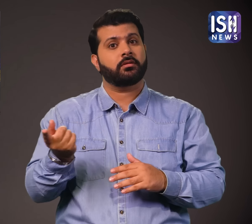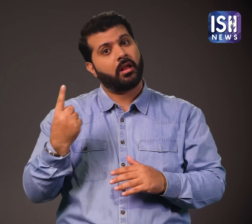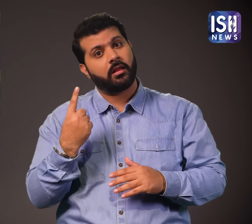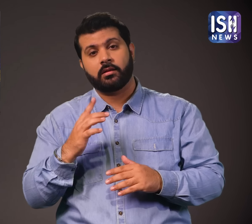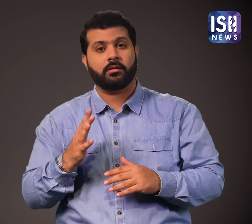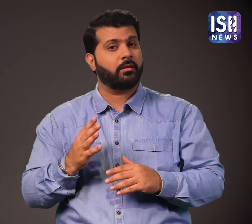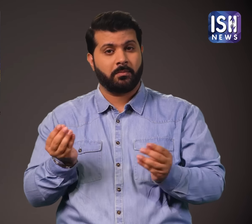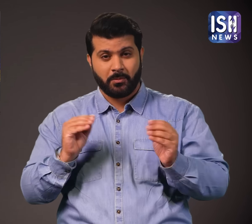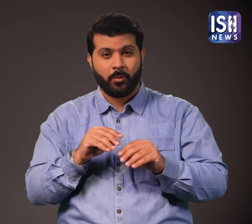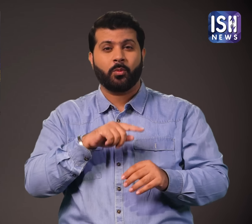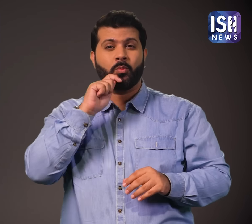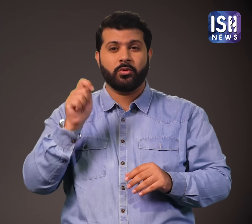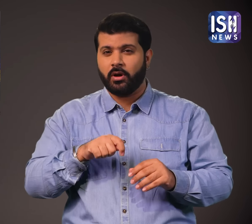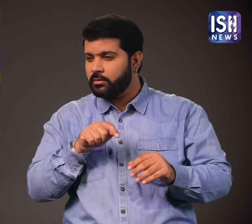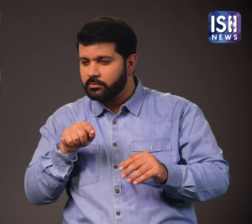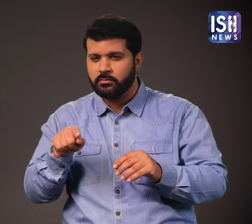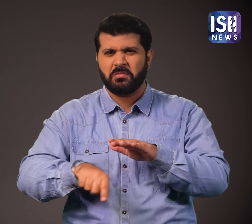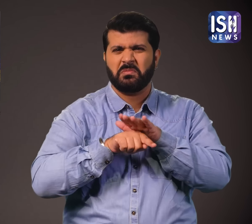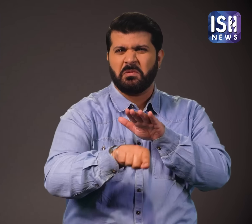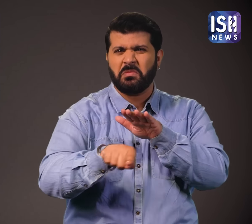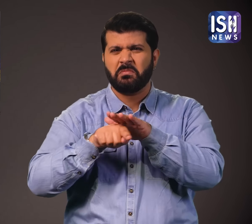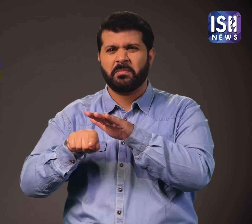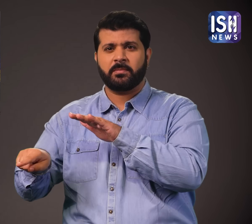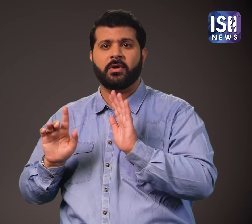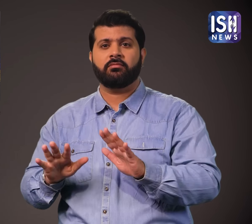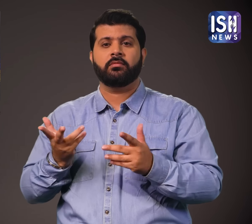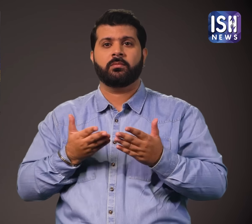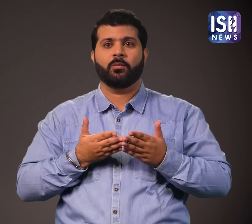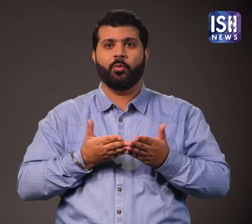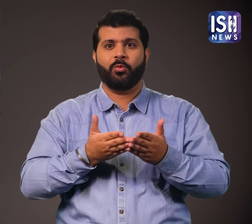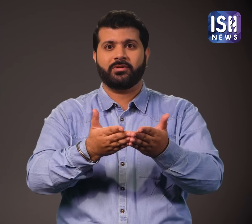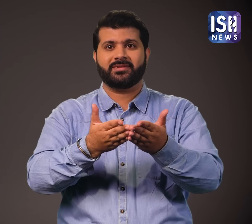Not only this but Ukraine also attacked key Baltic ports